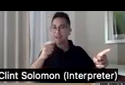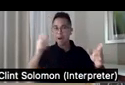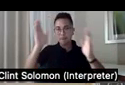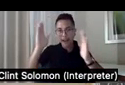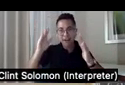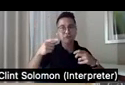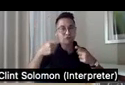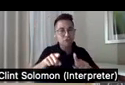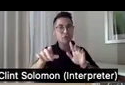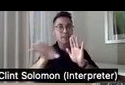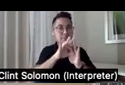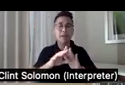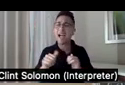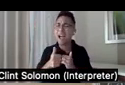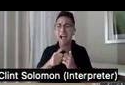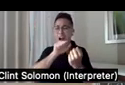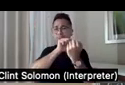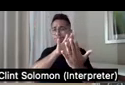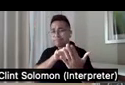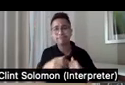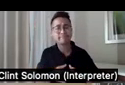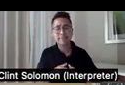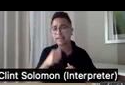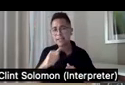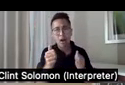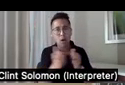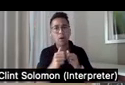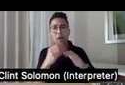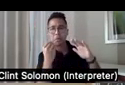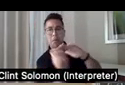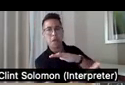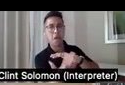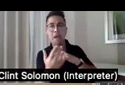but the way to address those issues is not through leaking clues and when you really think about